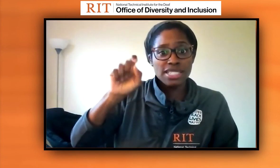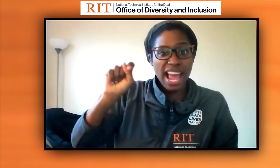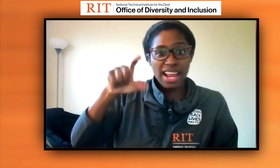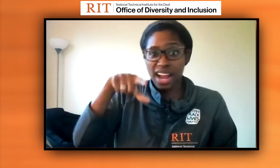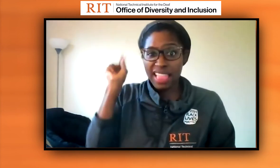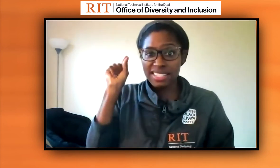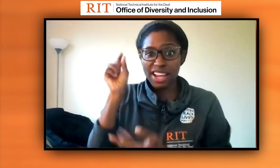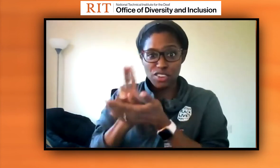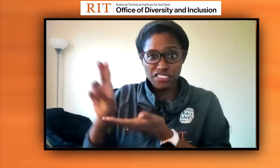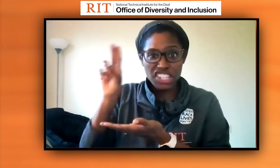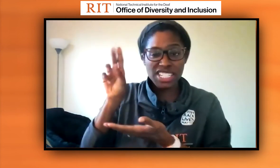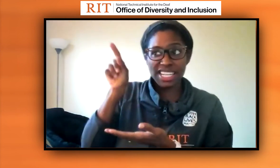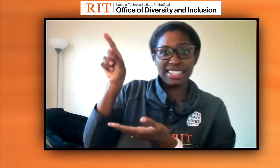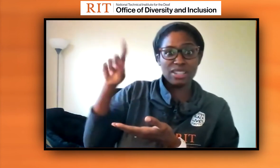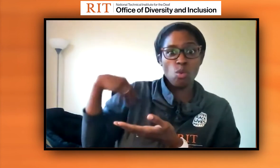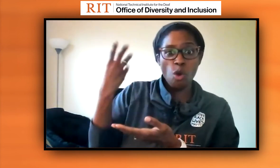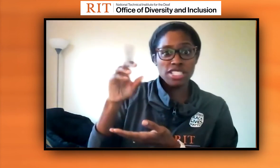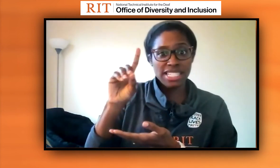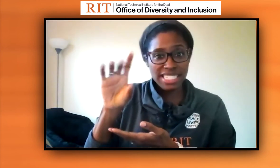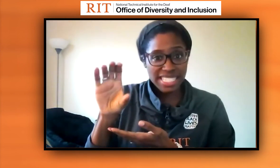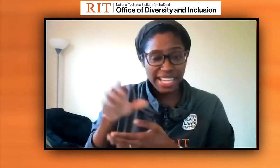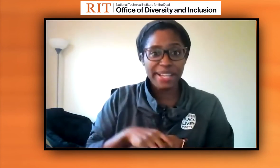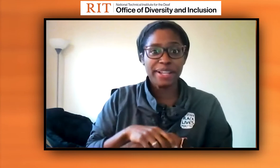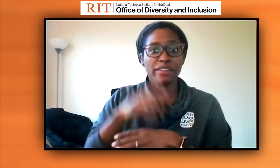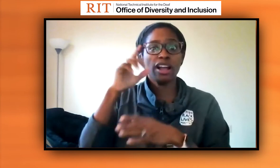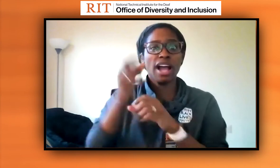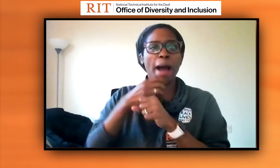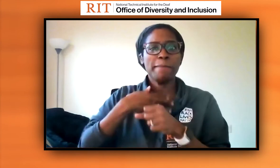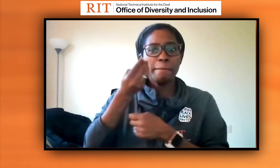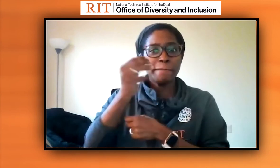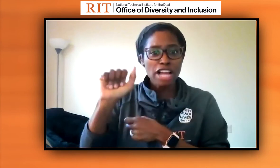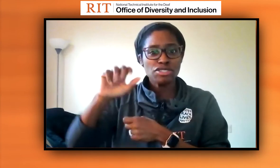Then I ended up going to Gallaudet University in Washington, DC, where I received